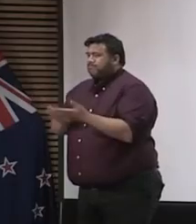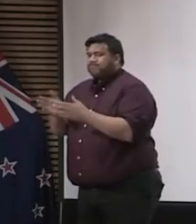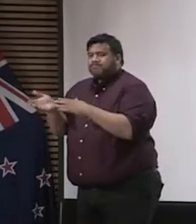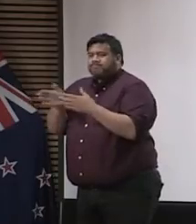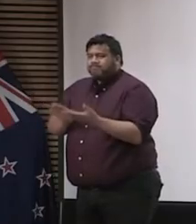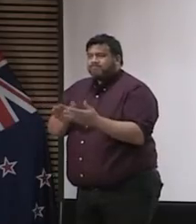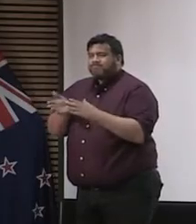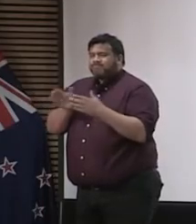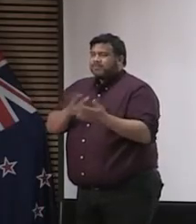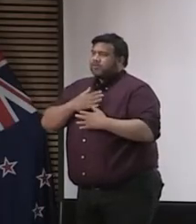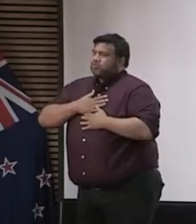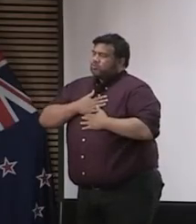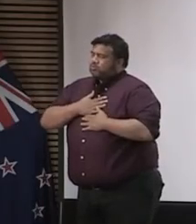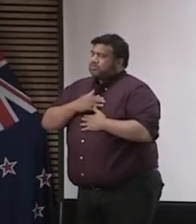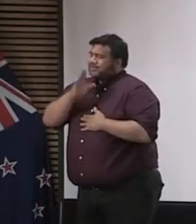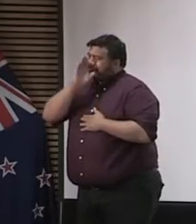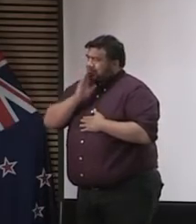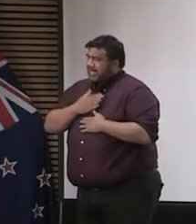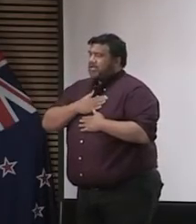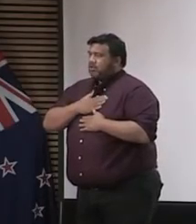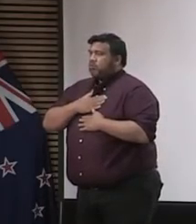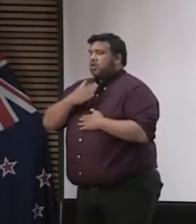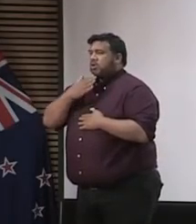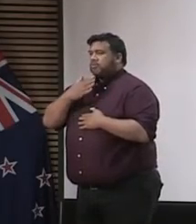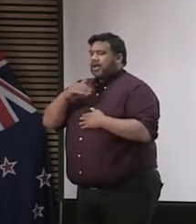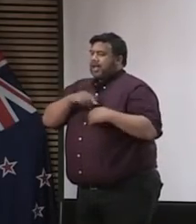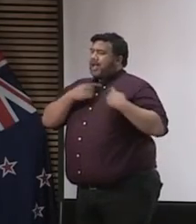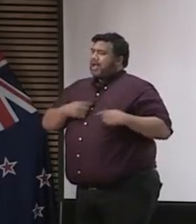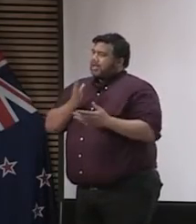loved one, and think thoughts of those of others I am sure are with this woman's family